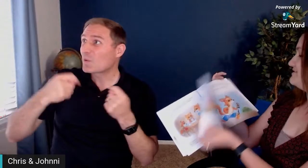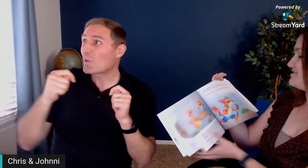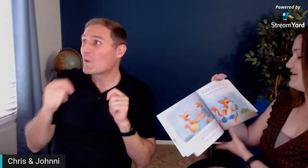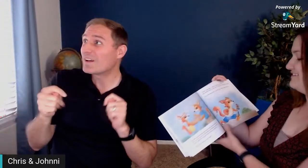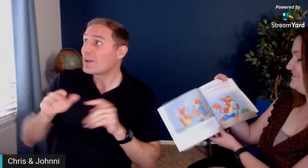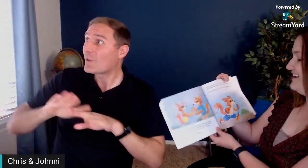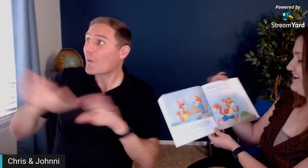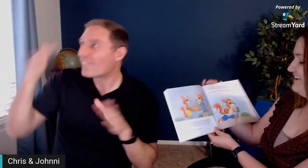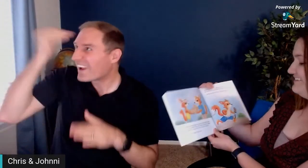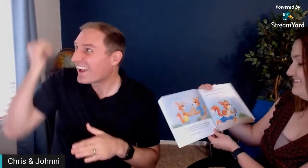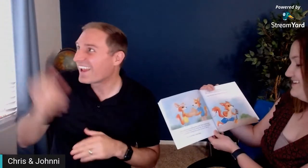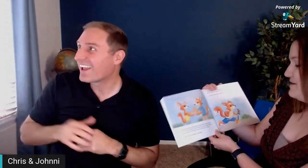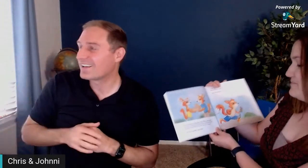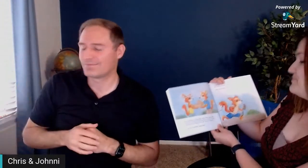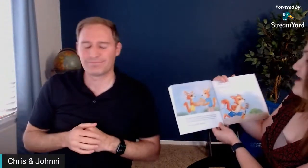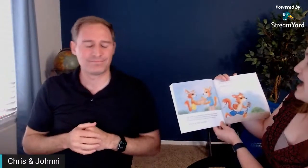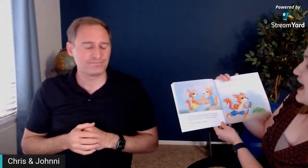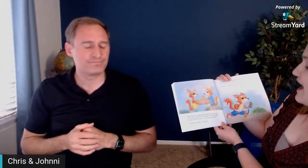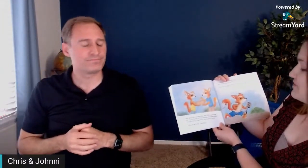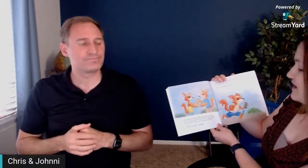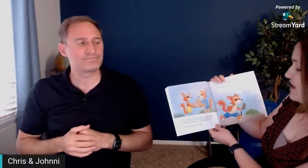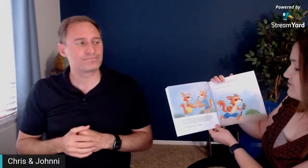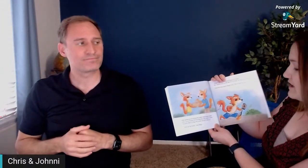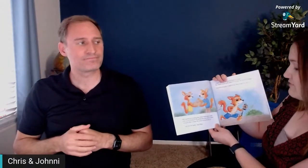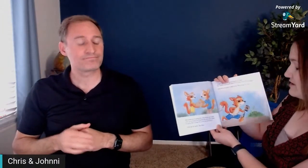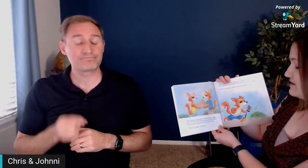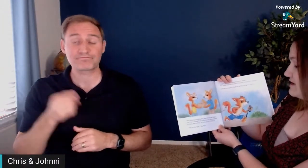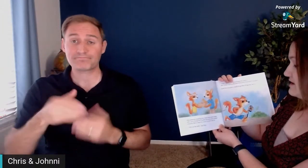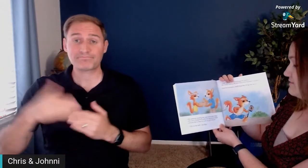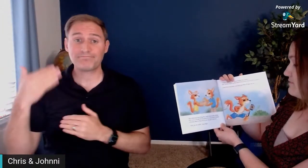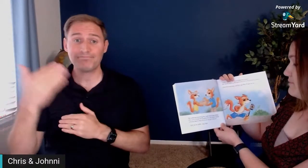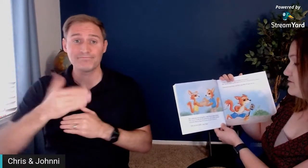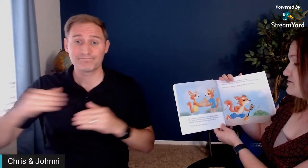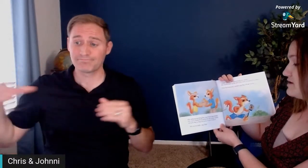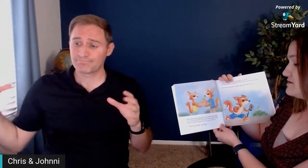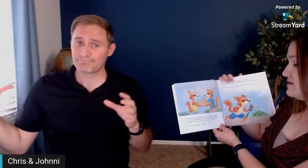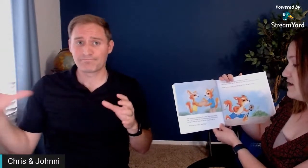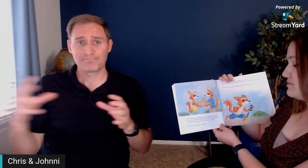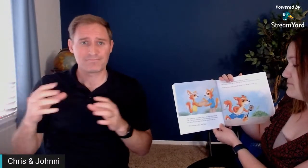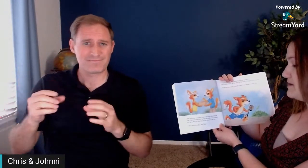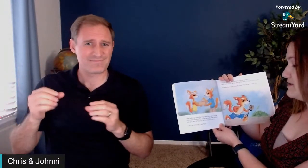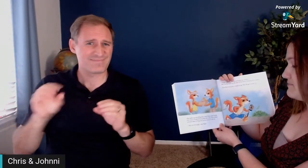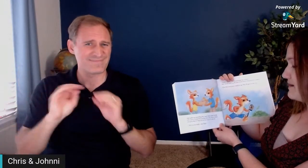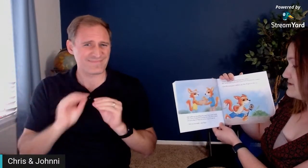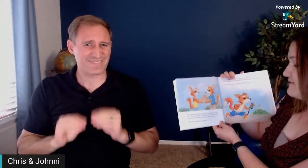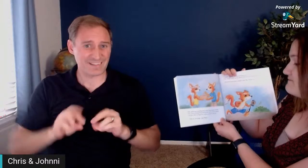it sorry after gathering everything they need mama goes outside with a picnic basket